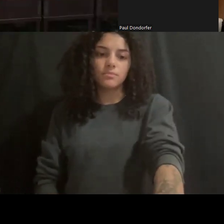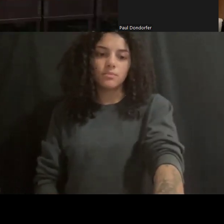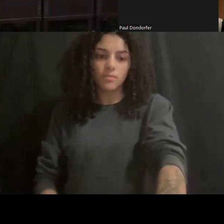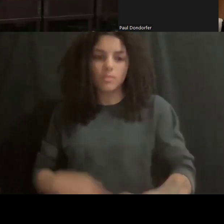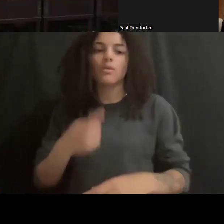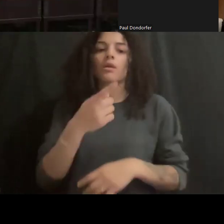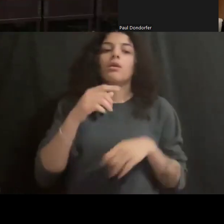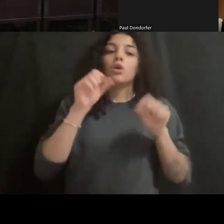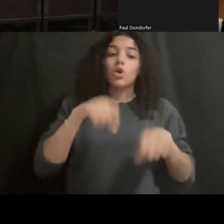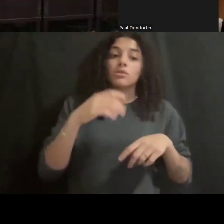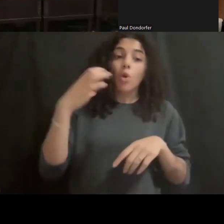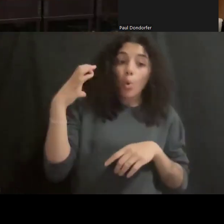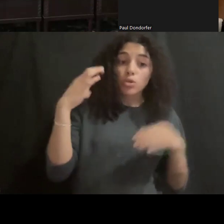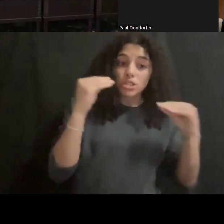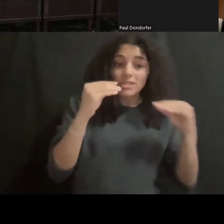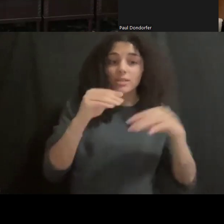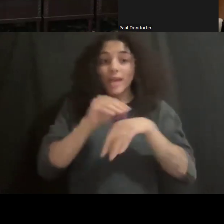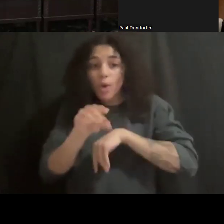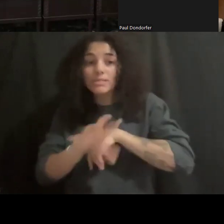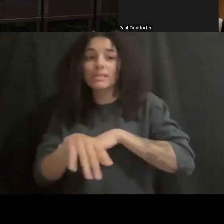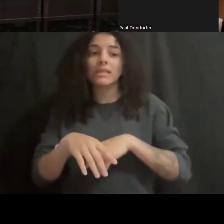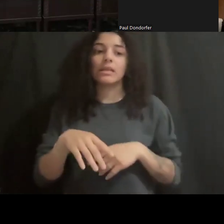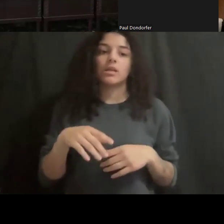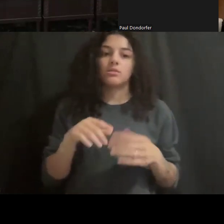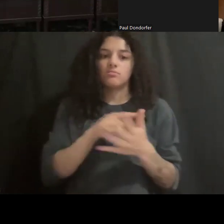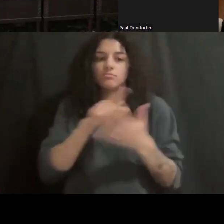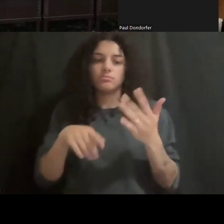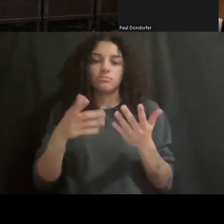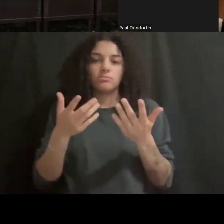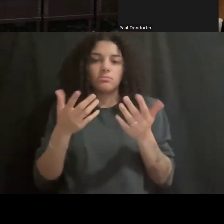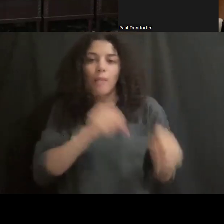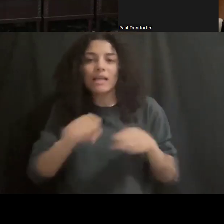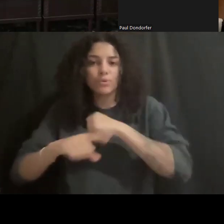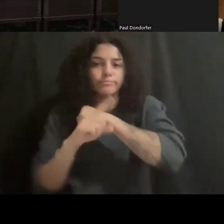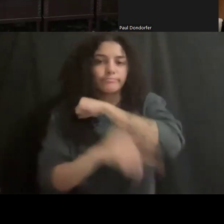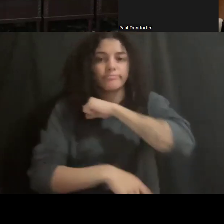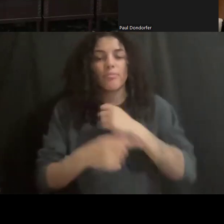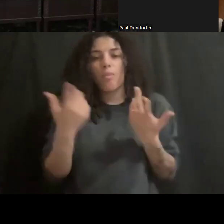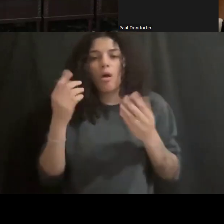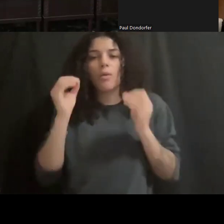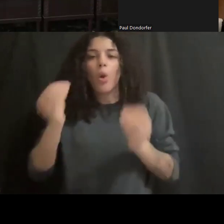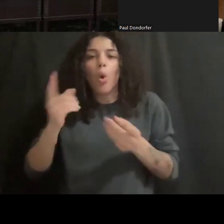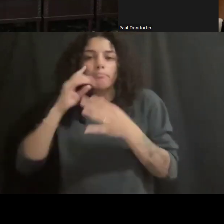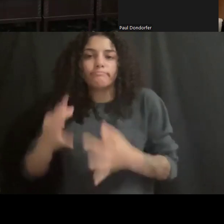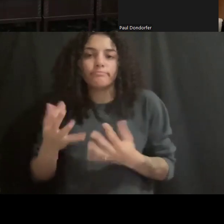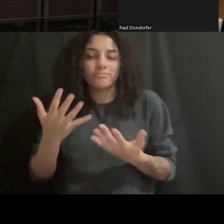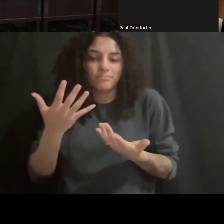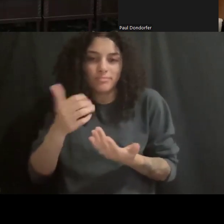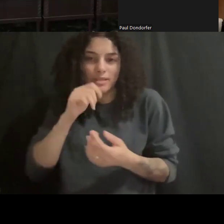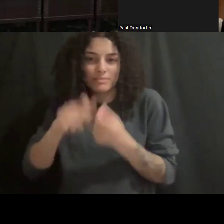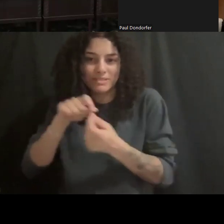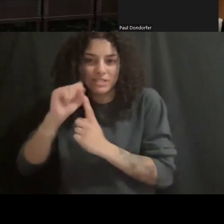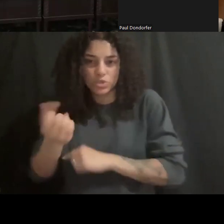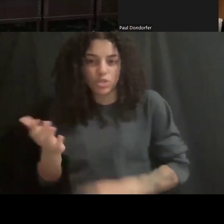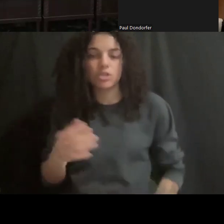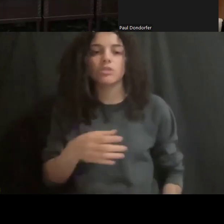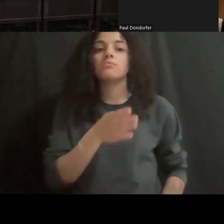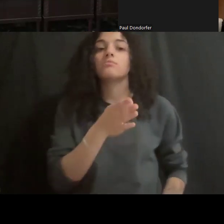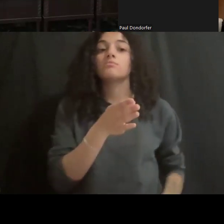Is it finished Thank you Thank you Um let me just continue by saying I'm I'm through the questions